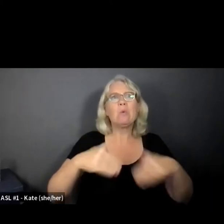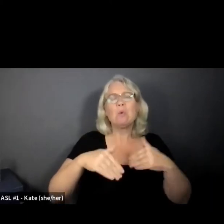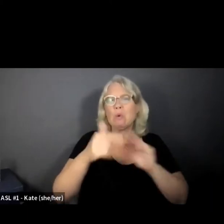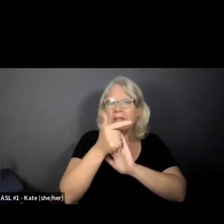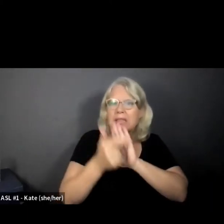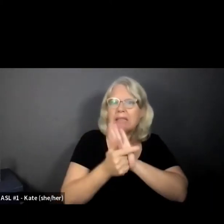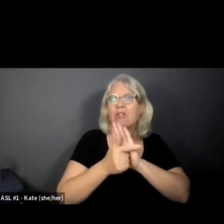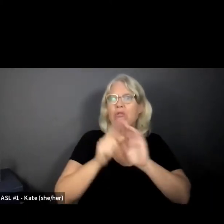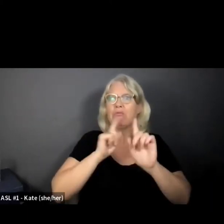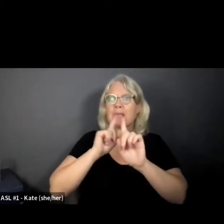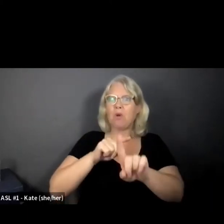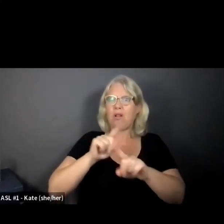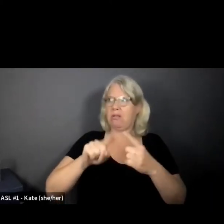EUGENICS.